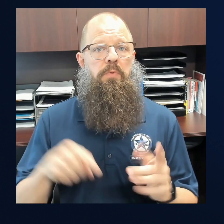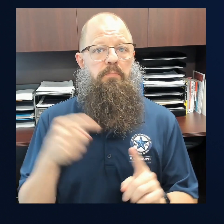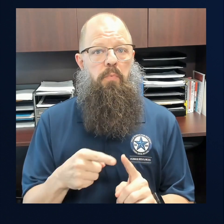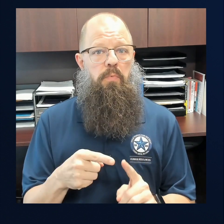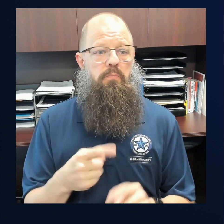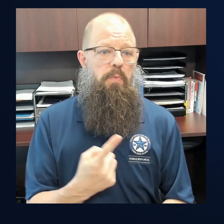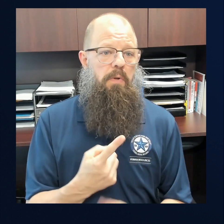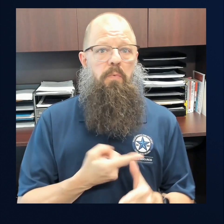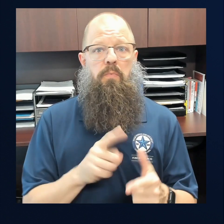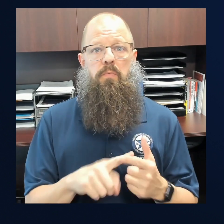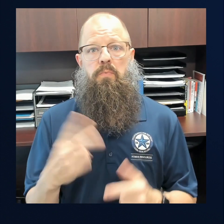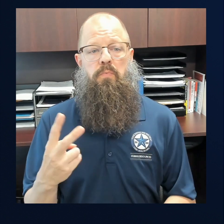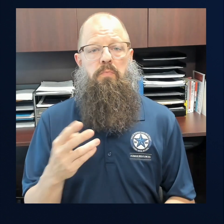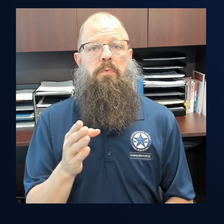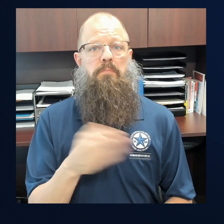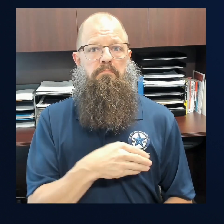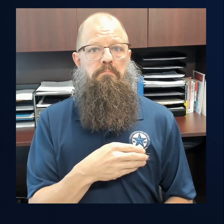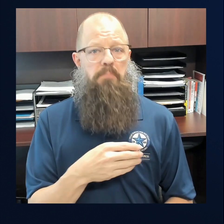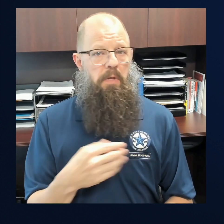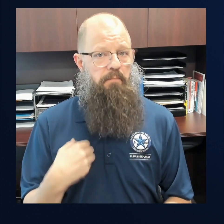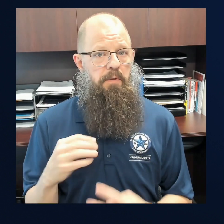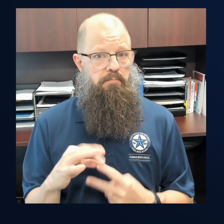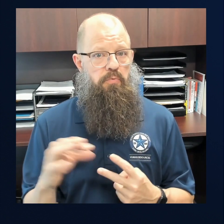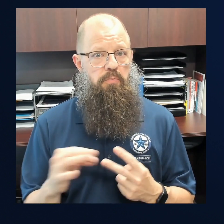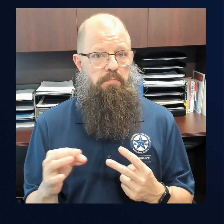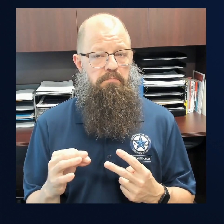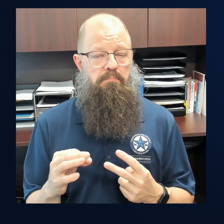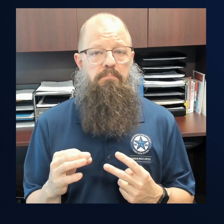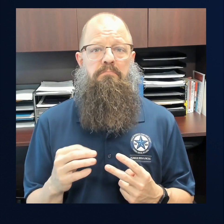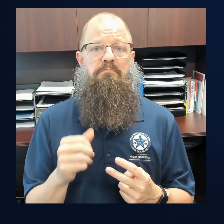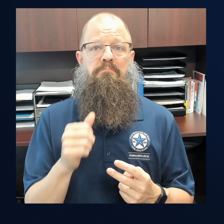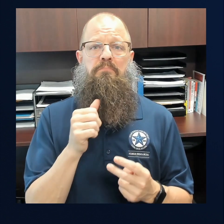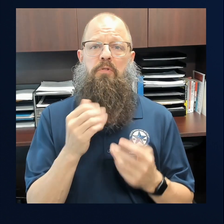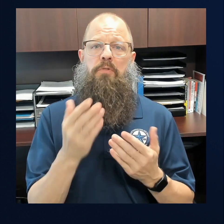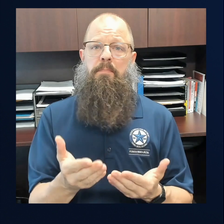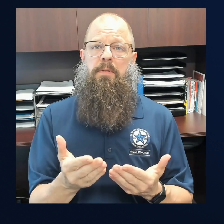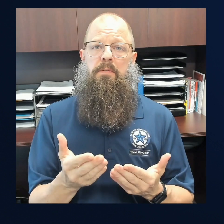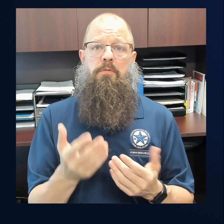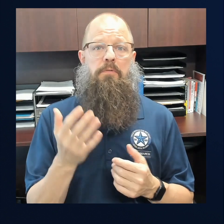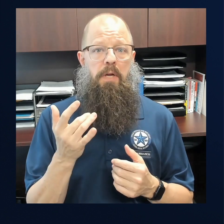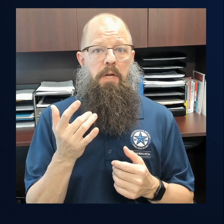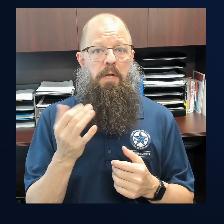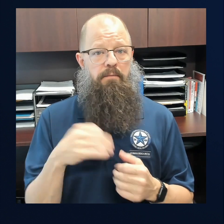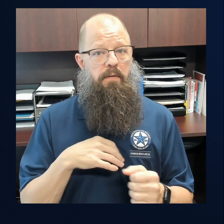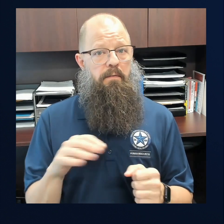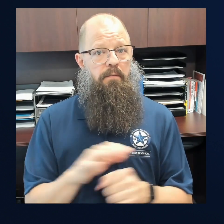to skip a Checkpoint whether it be skipping the first or second Checkpoint. That is an option I